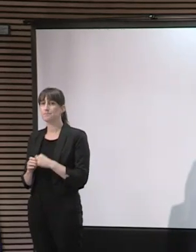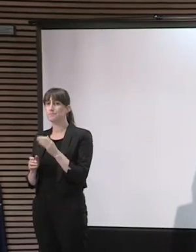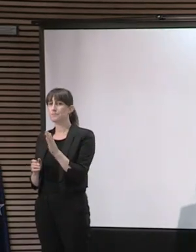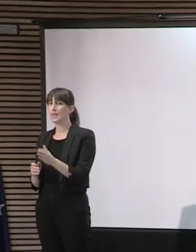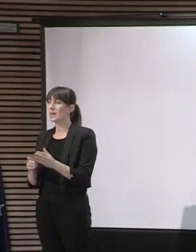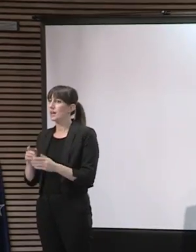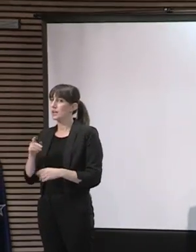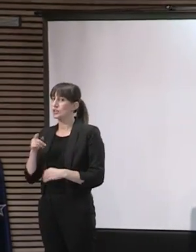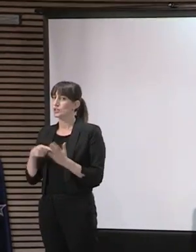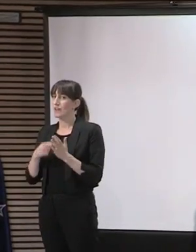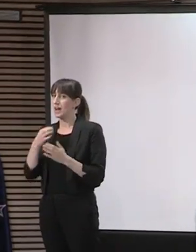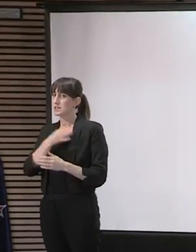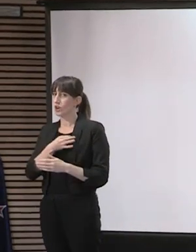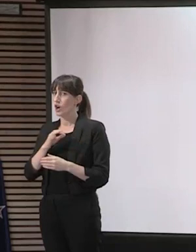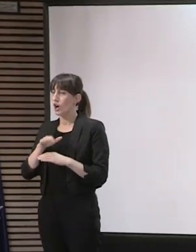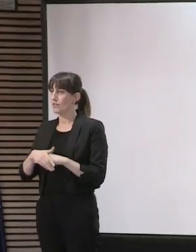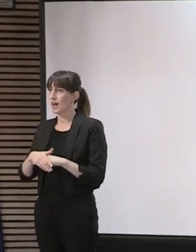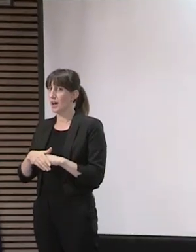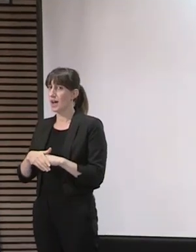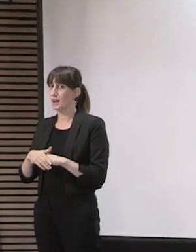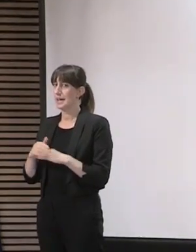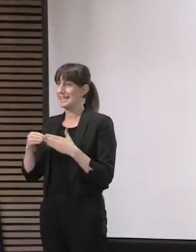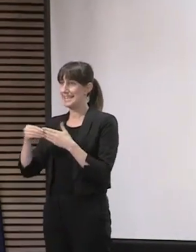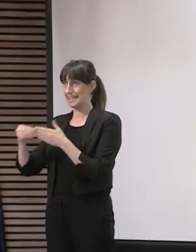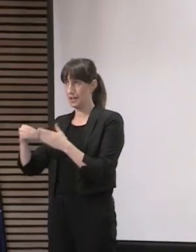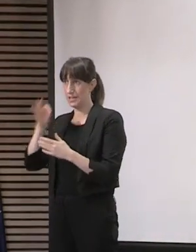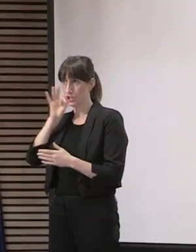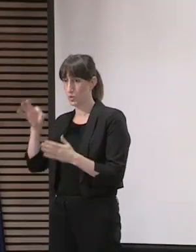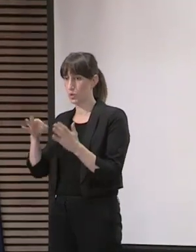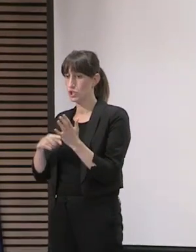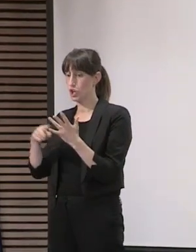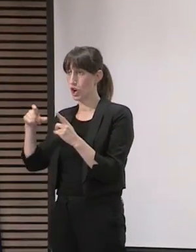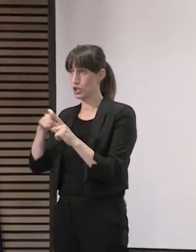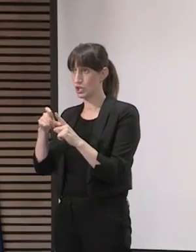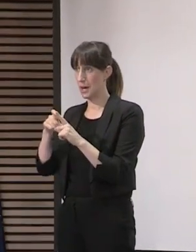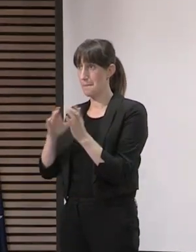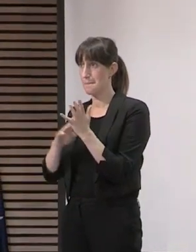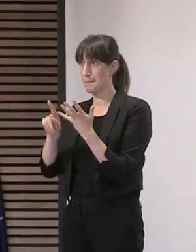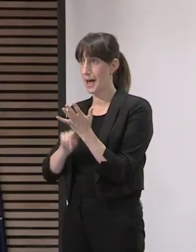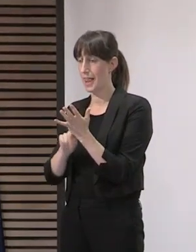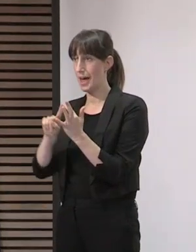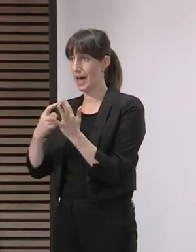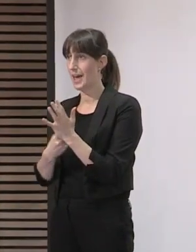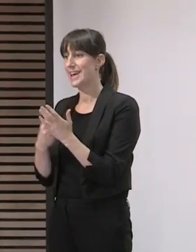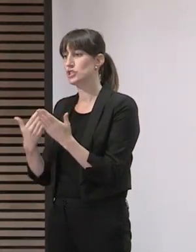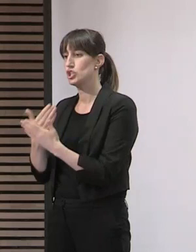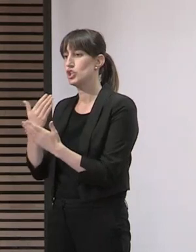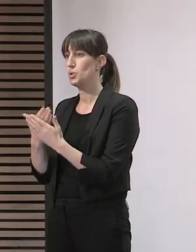Thank you. Have you had a chance to see Todd Muller's new frontbench that he outlined today? Do you